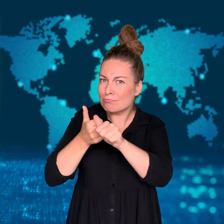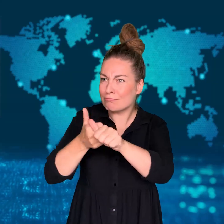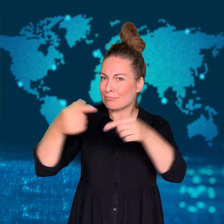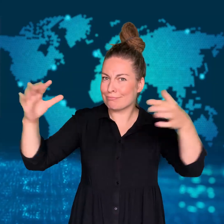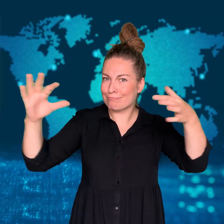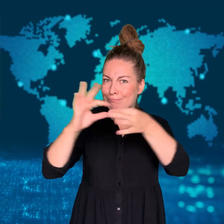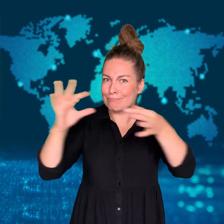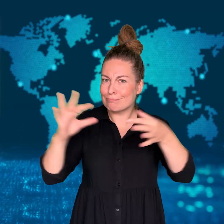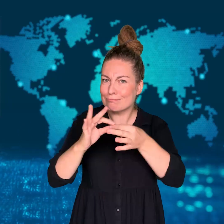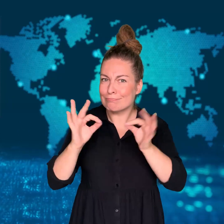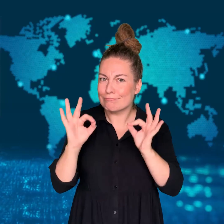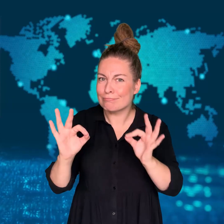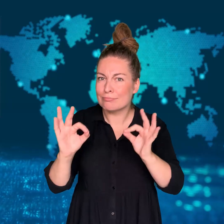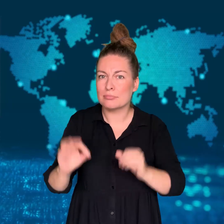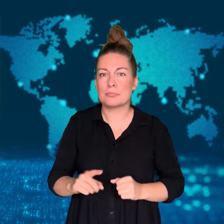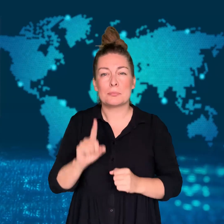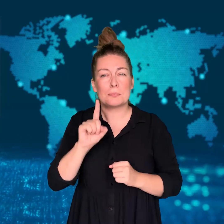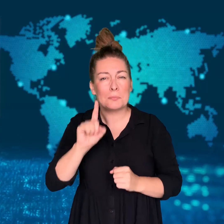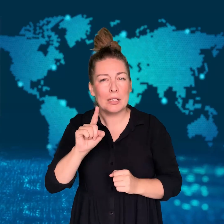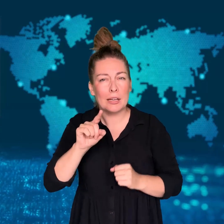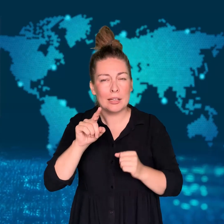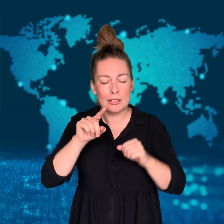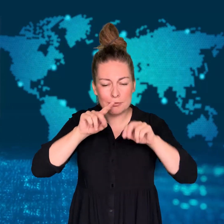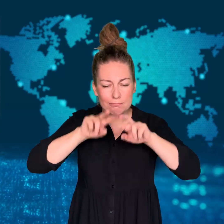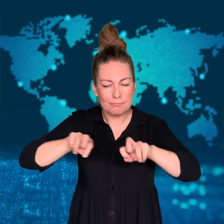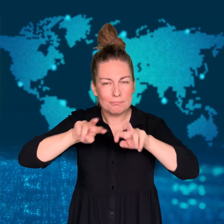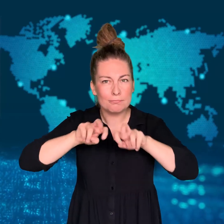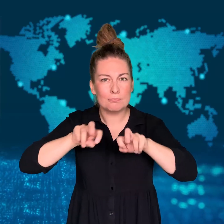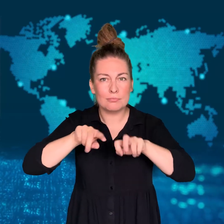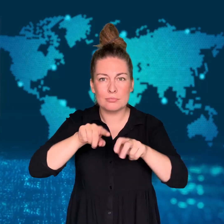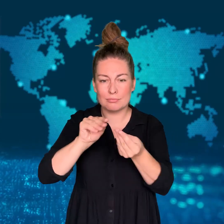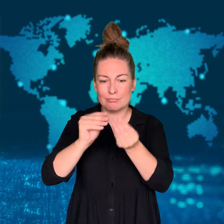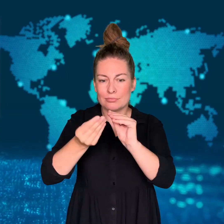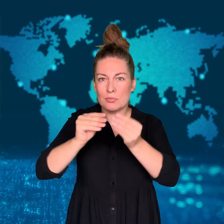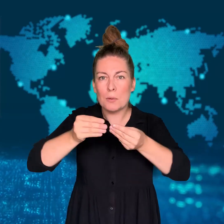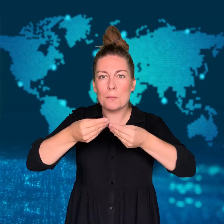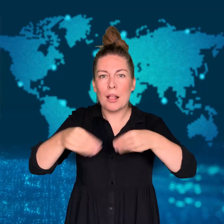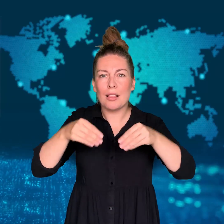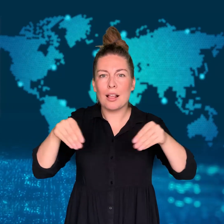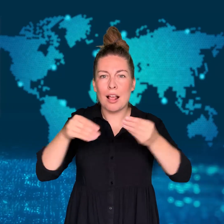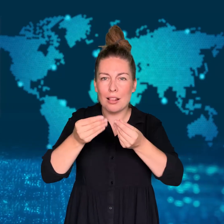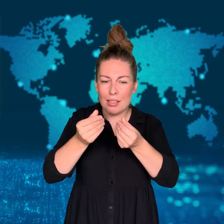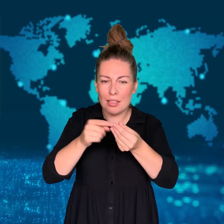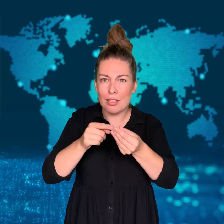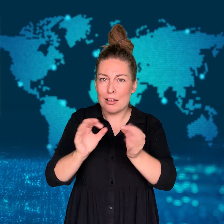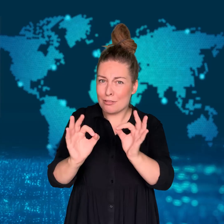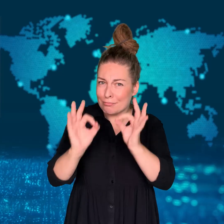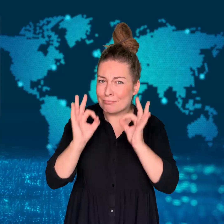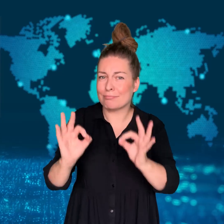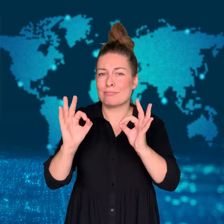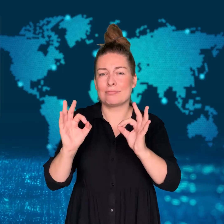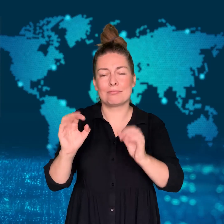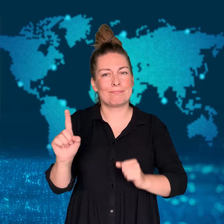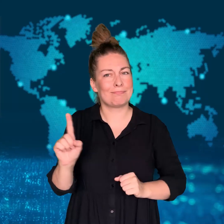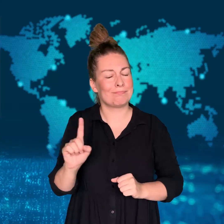quality, safety and play requirements.